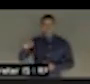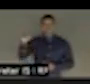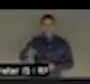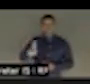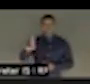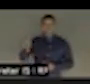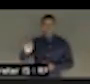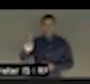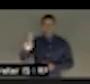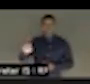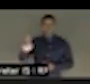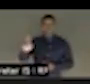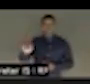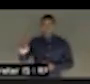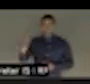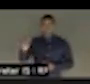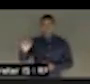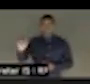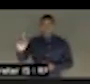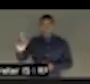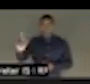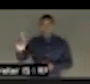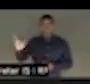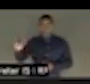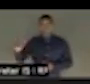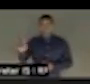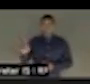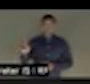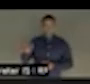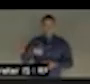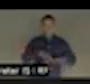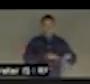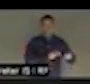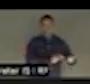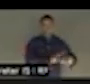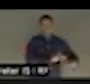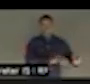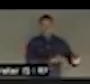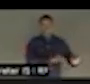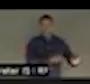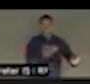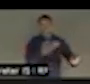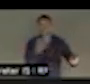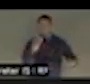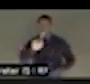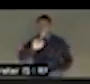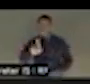And I got a question about the PowerPoint presentation. And I can assure you that the PowerPoint presentations, those of you who do not see